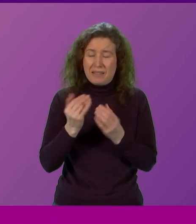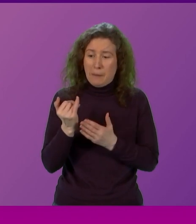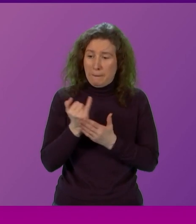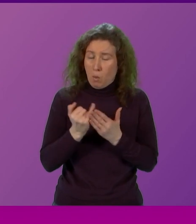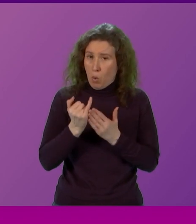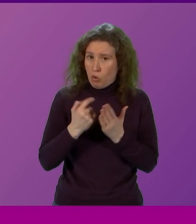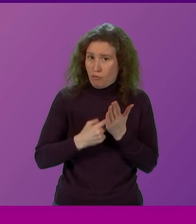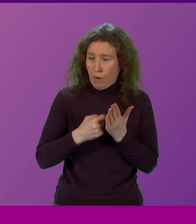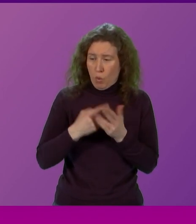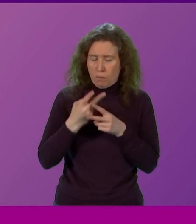record of care.